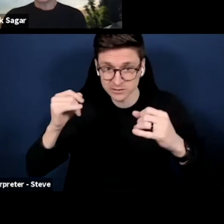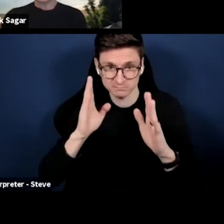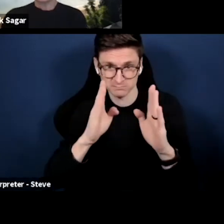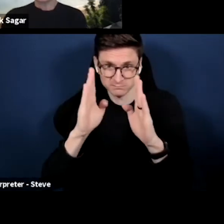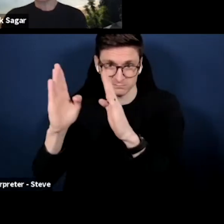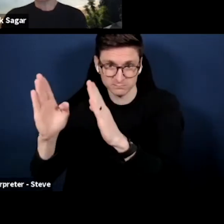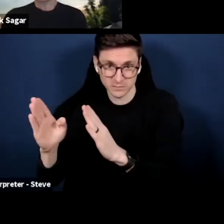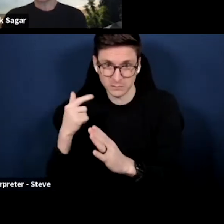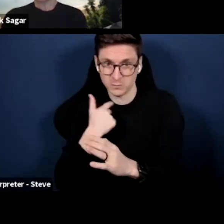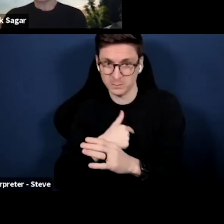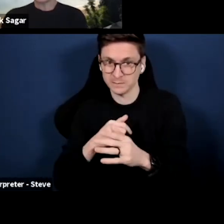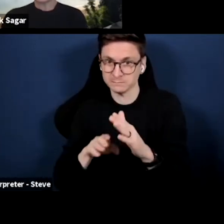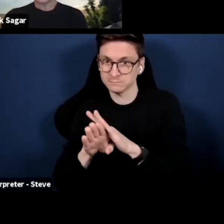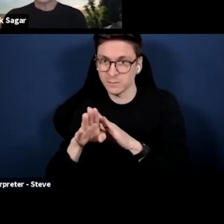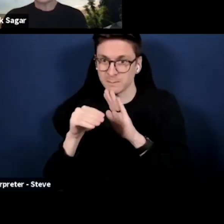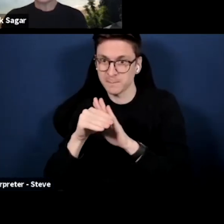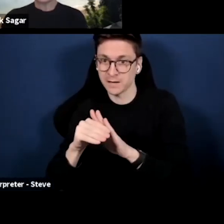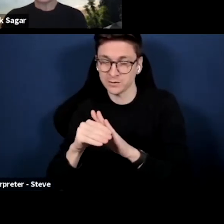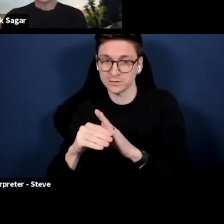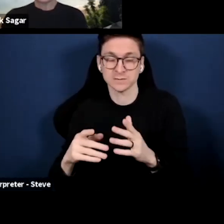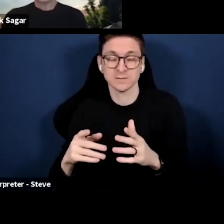the system is modulated by